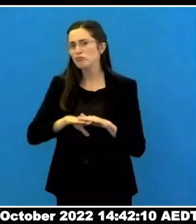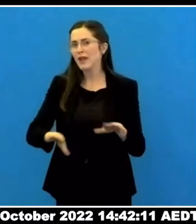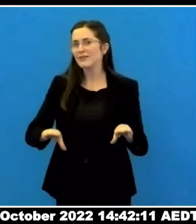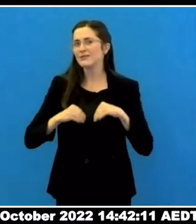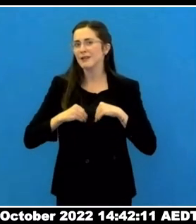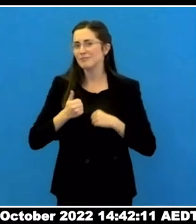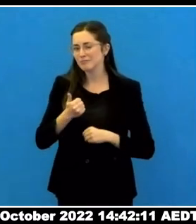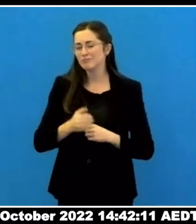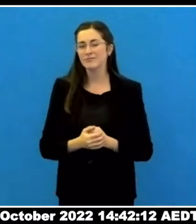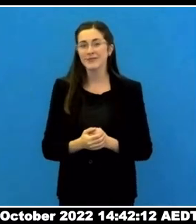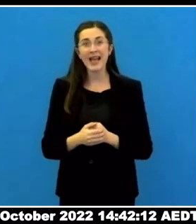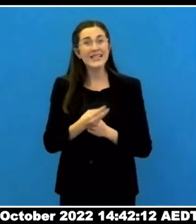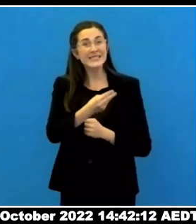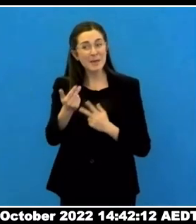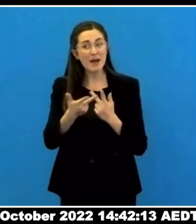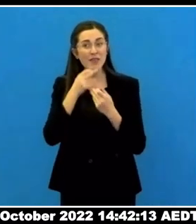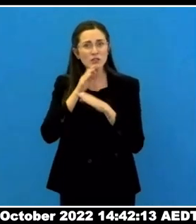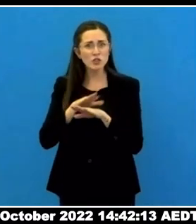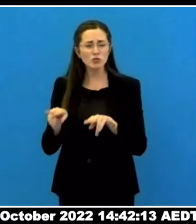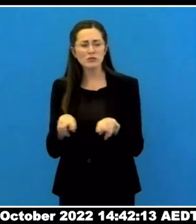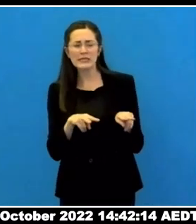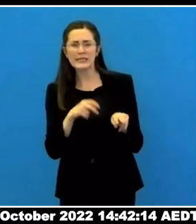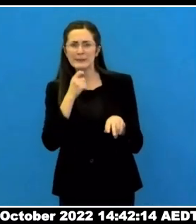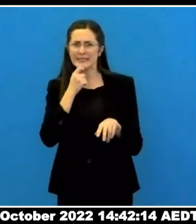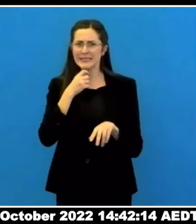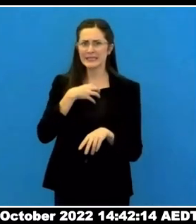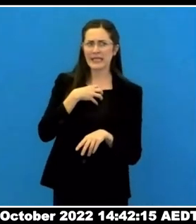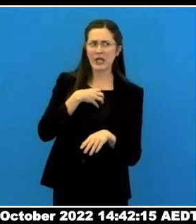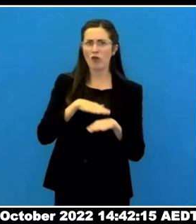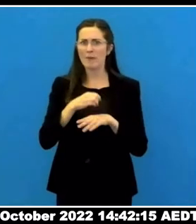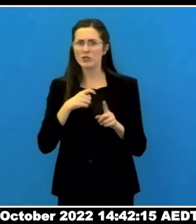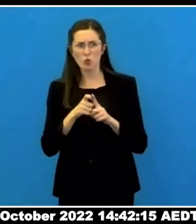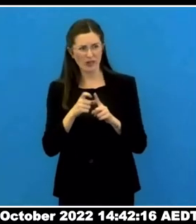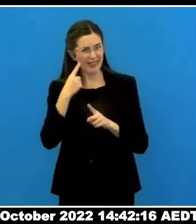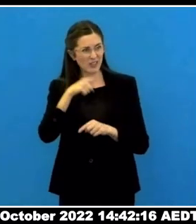Some of the other children are a bit scared of her or think that she is trying to hurt them.